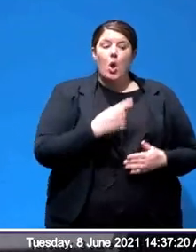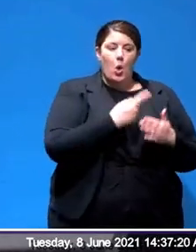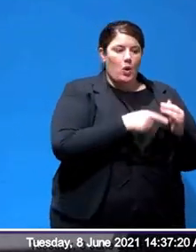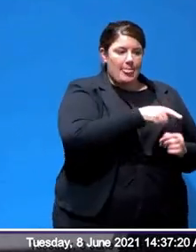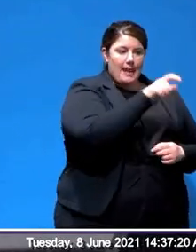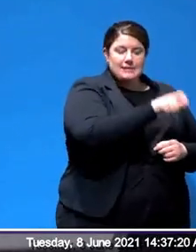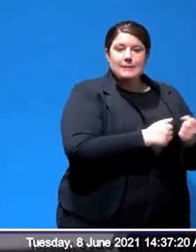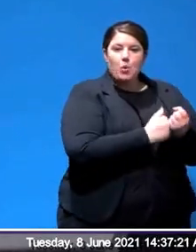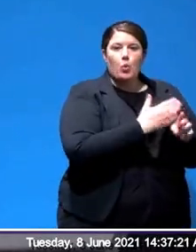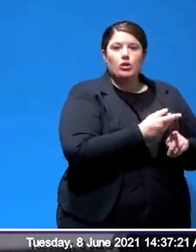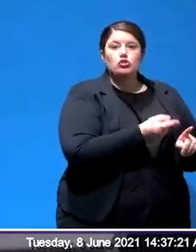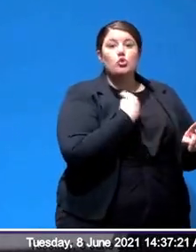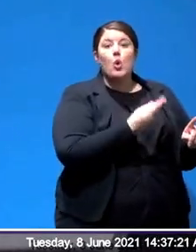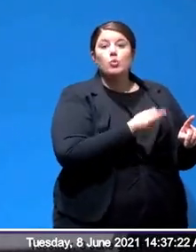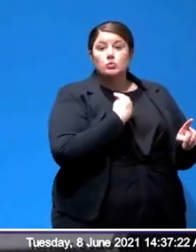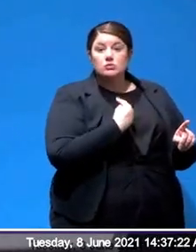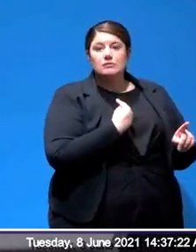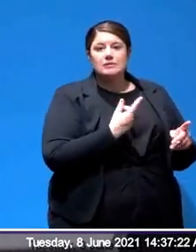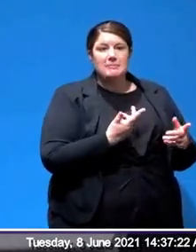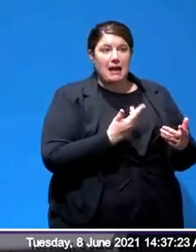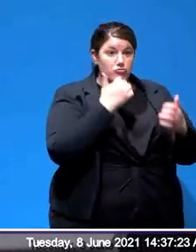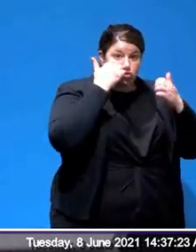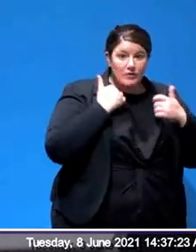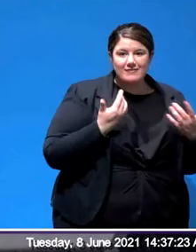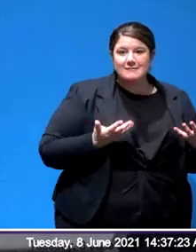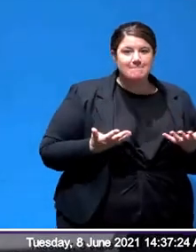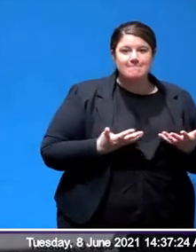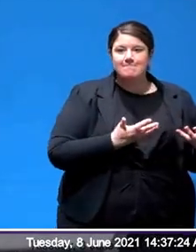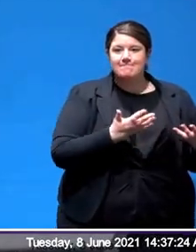He was --- when he spoke to me about it and explained why he couldn't do it.